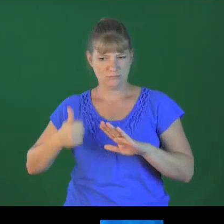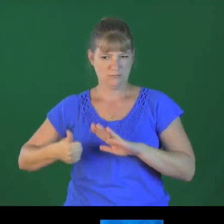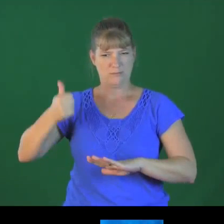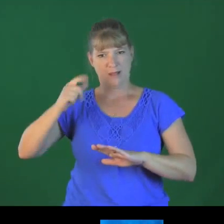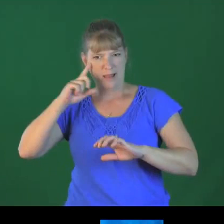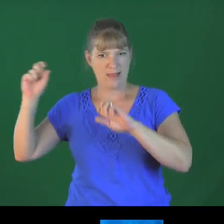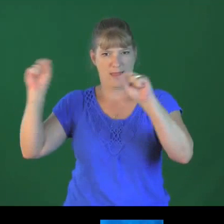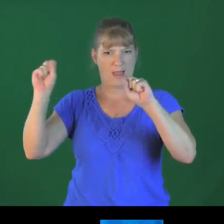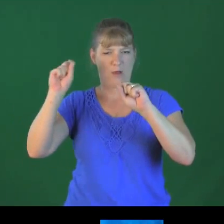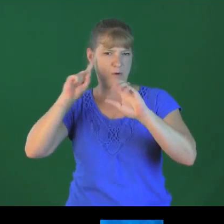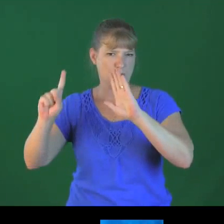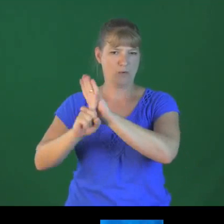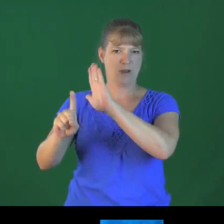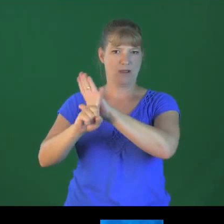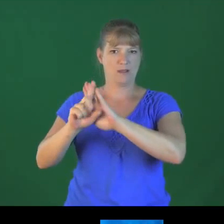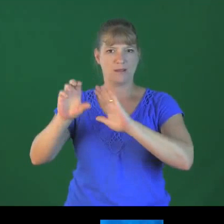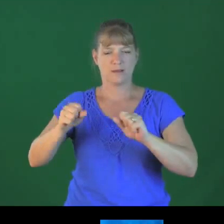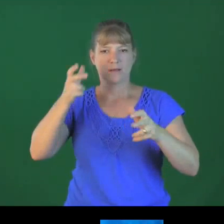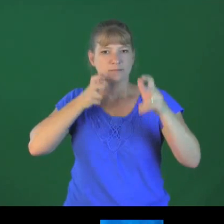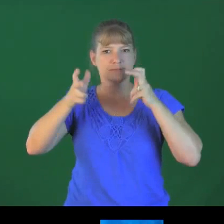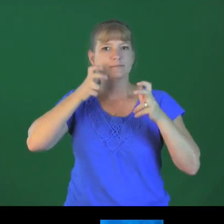to them, so they can be more audible.